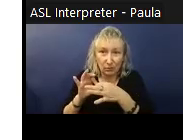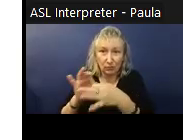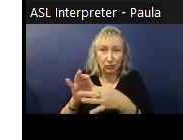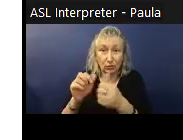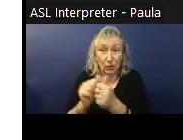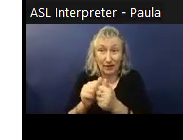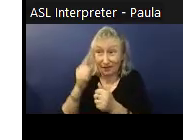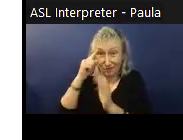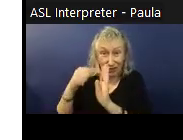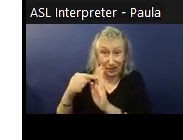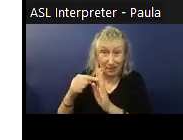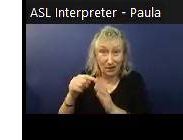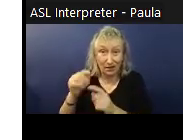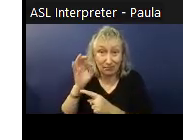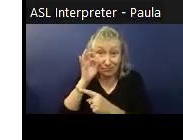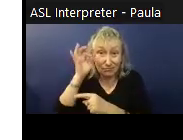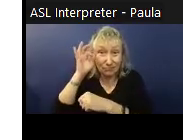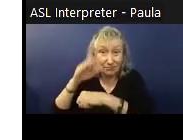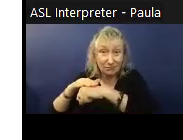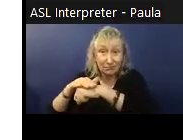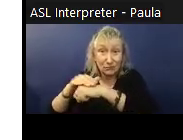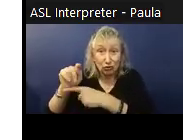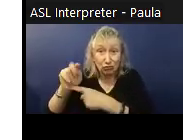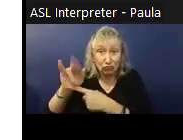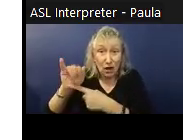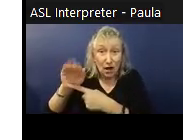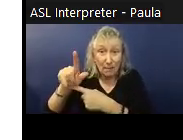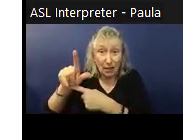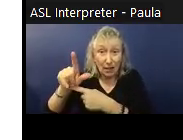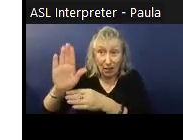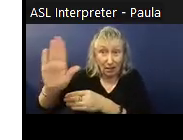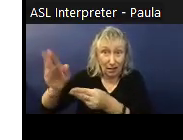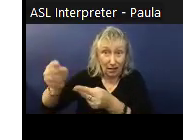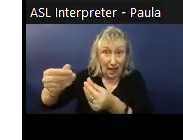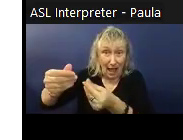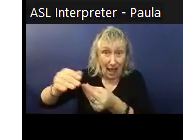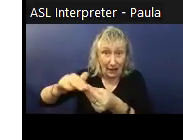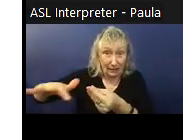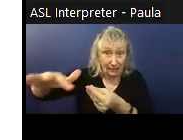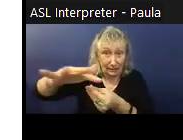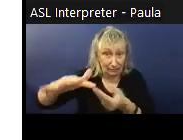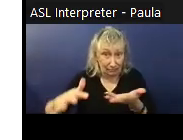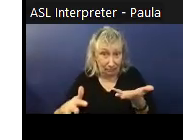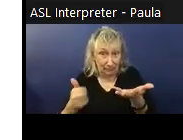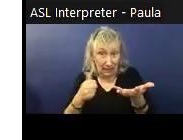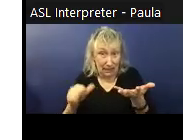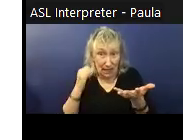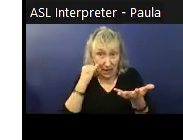Any questions or comments RACK members want to put forth? Fred, go ahead and get us started.